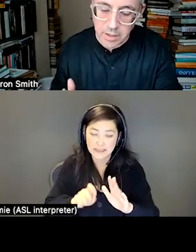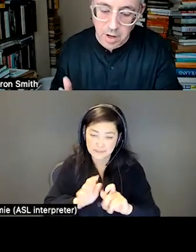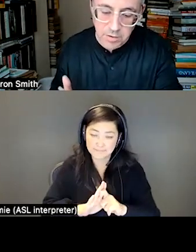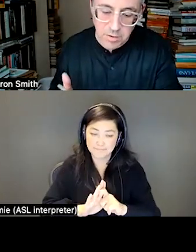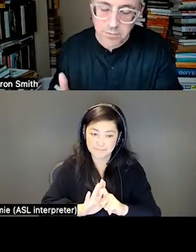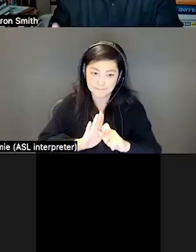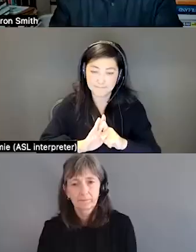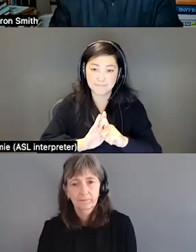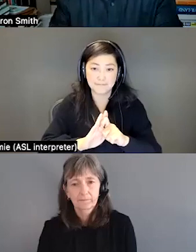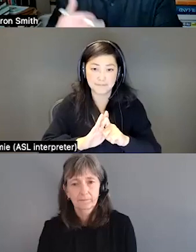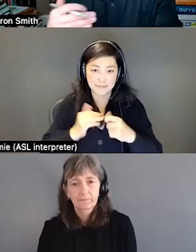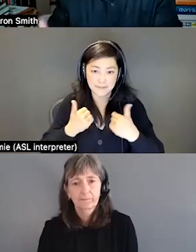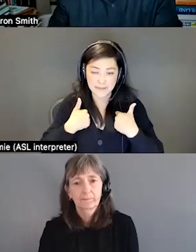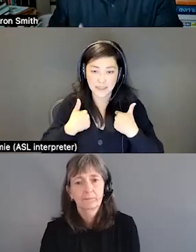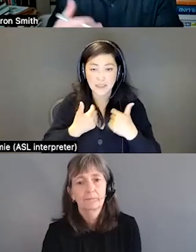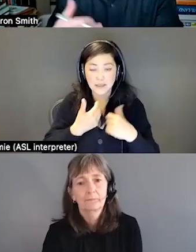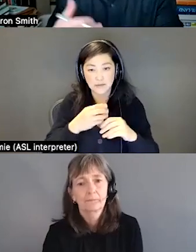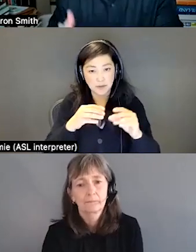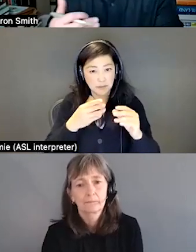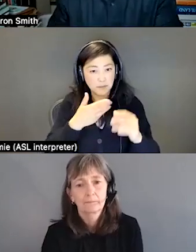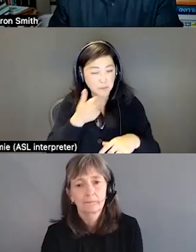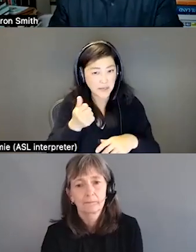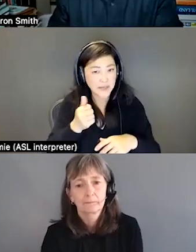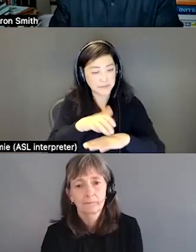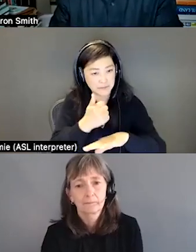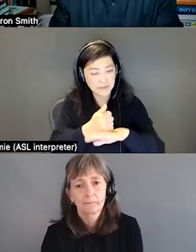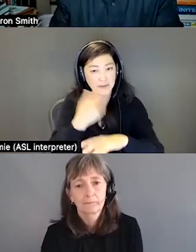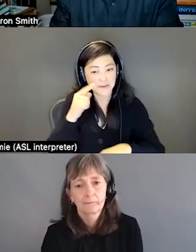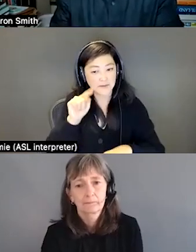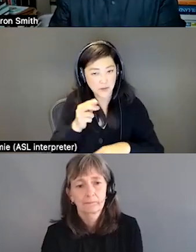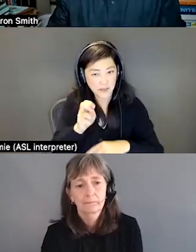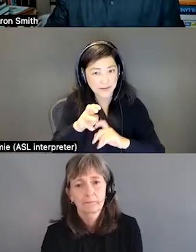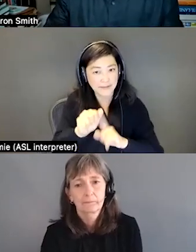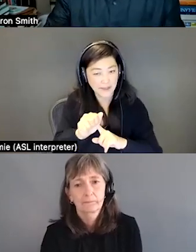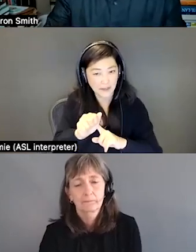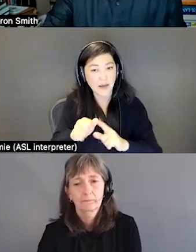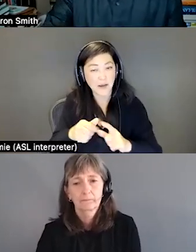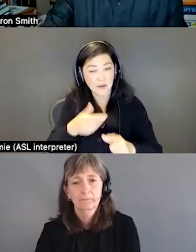getting greater conversion because we can surface the right sort of books to the right customers.